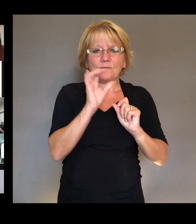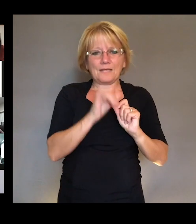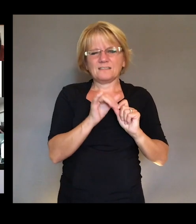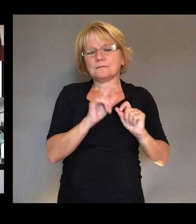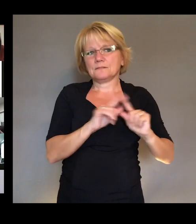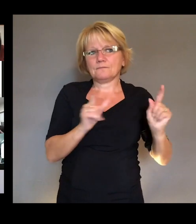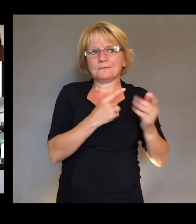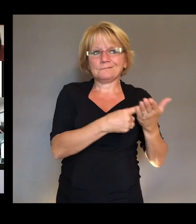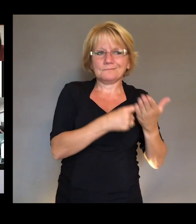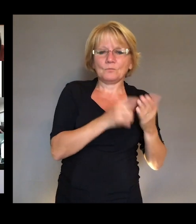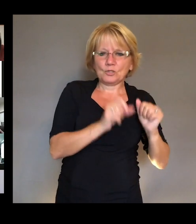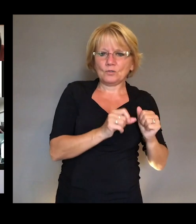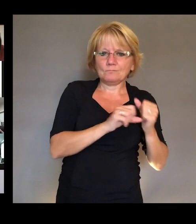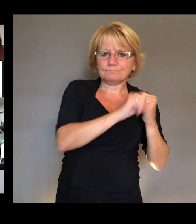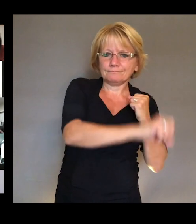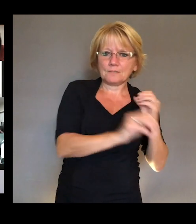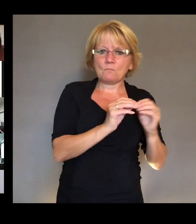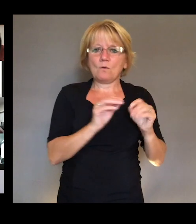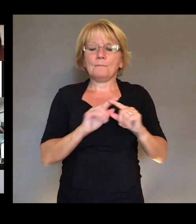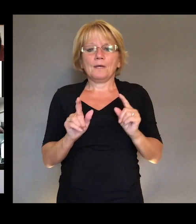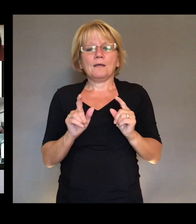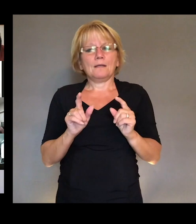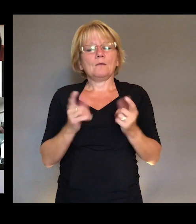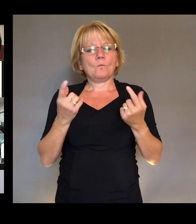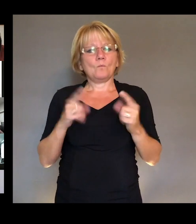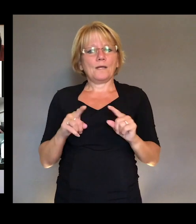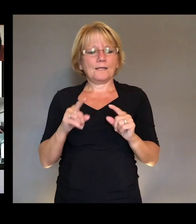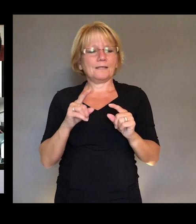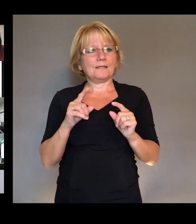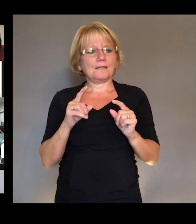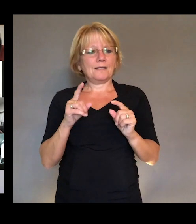which is a whole other conversation we could have. But you know, when this racial rep,